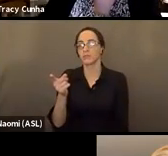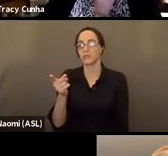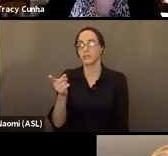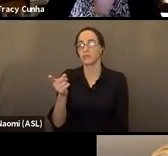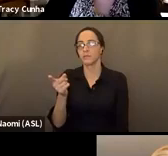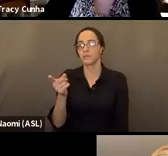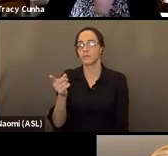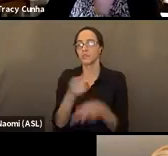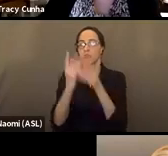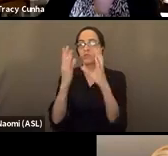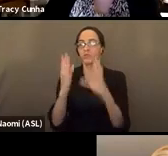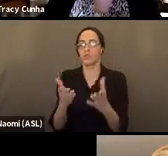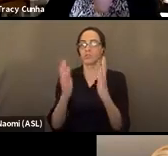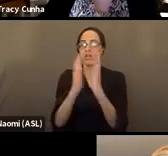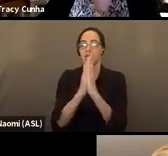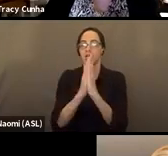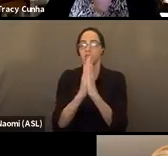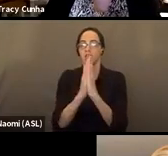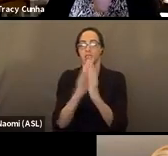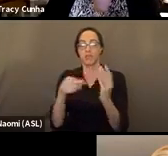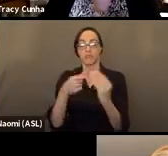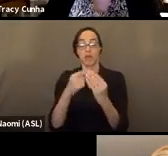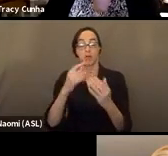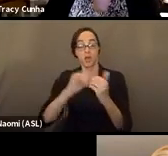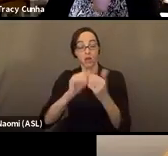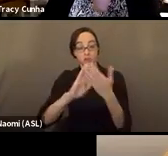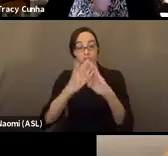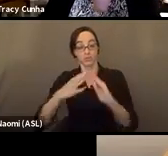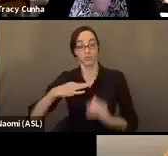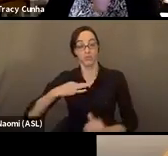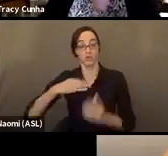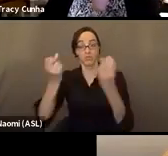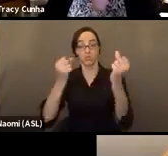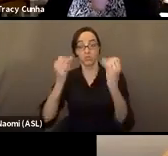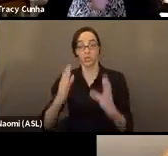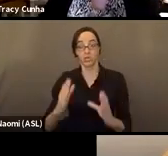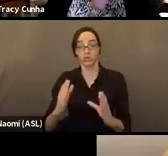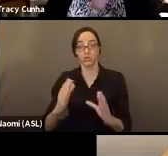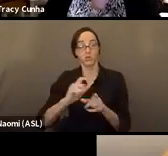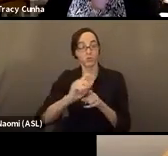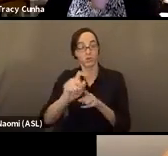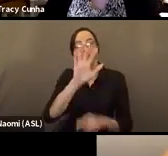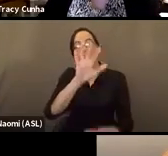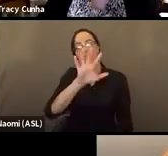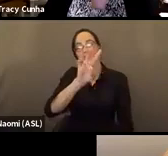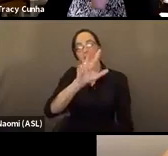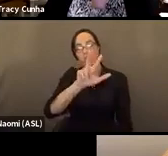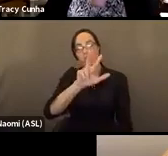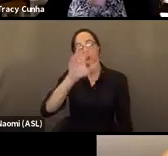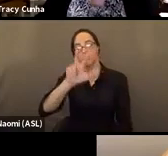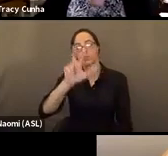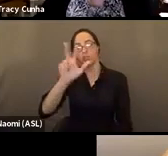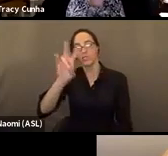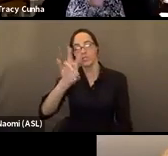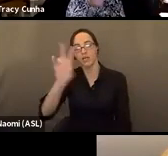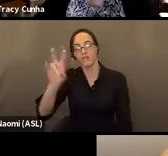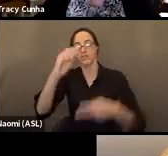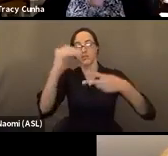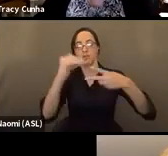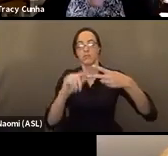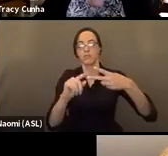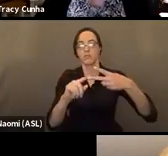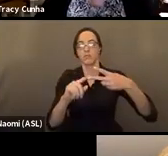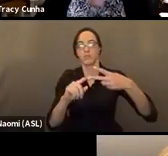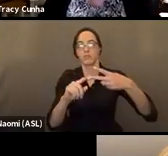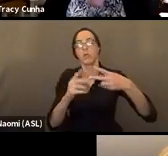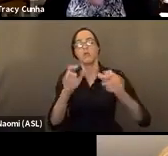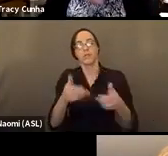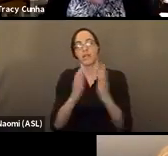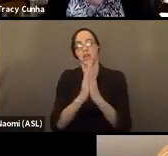to be a volunteer driver they would just call the 573-3377 or um and ask for me and we get